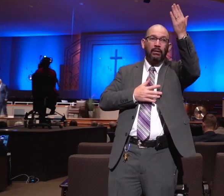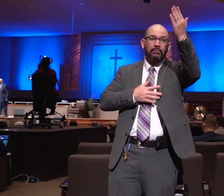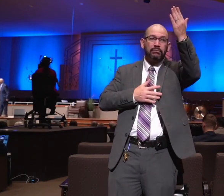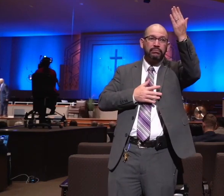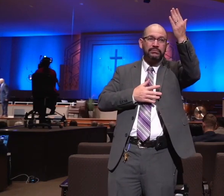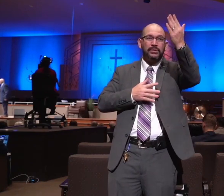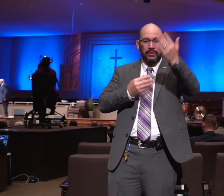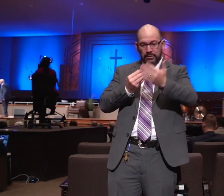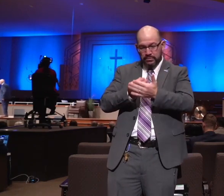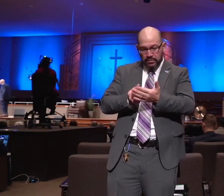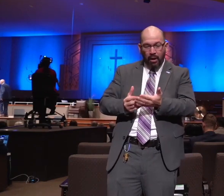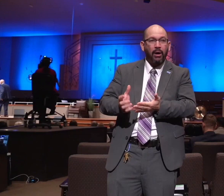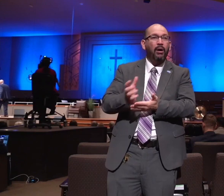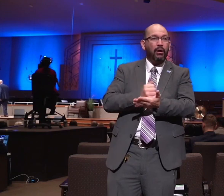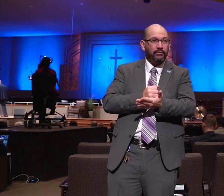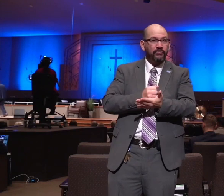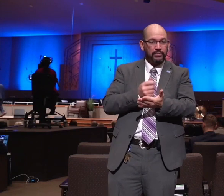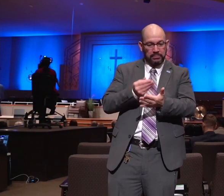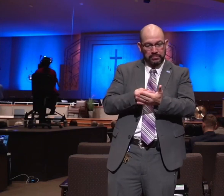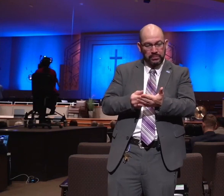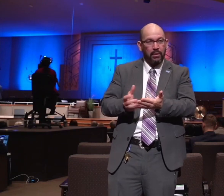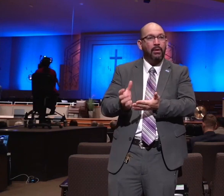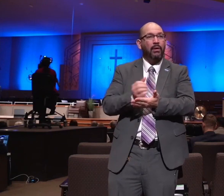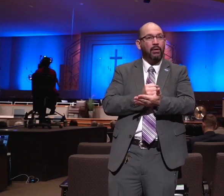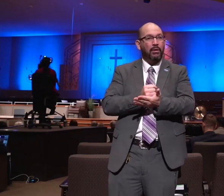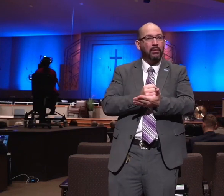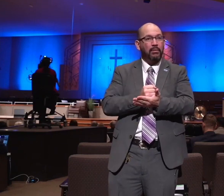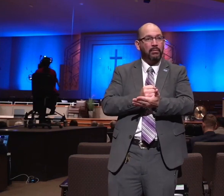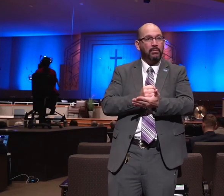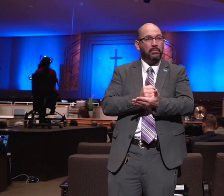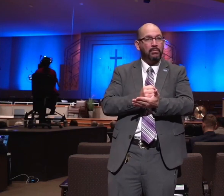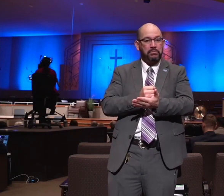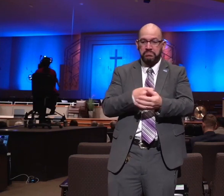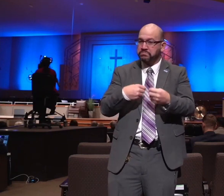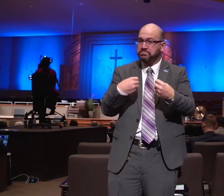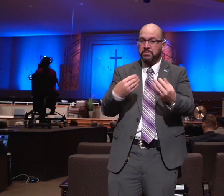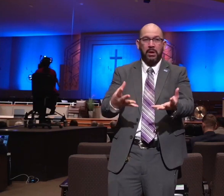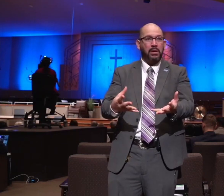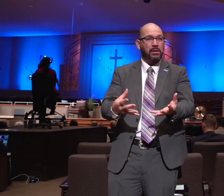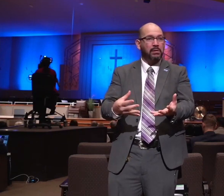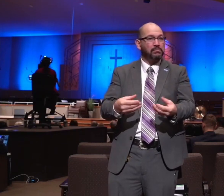and wedding rings would be in it